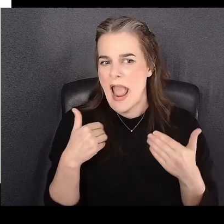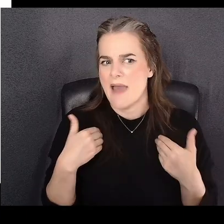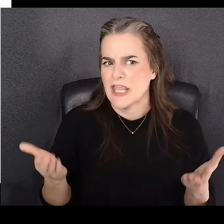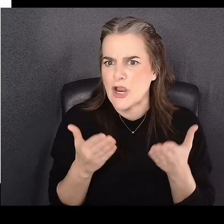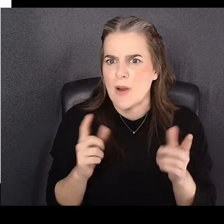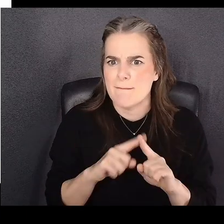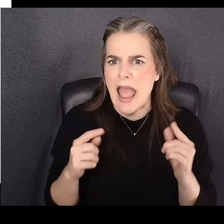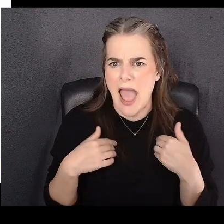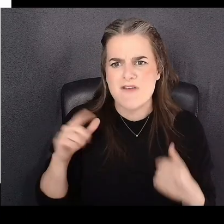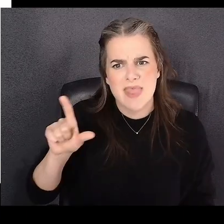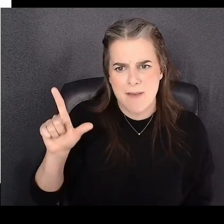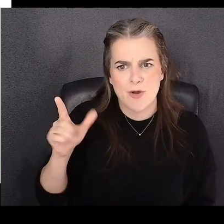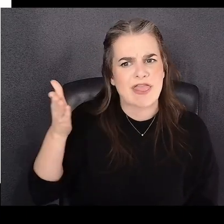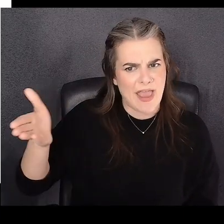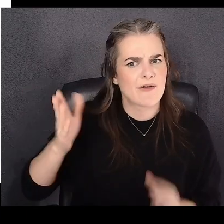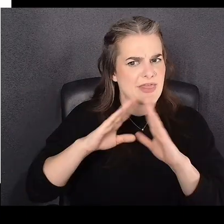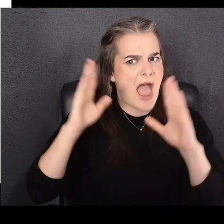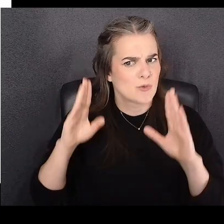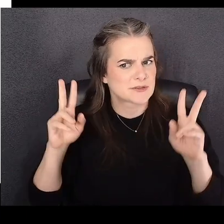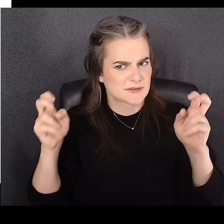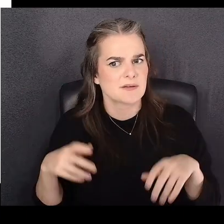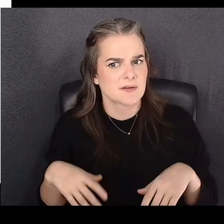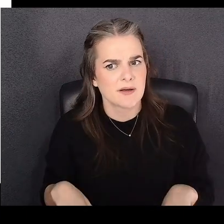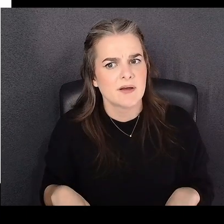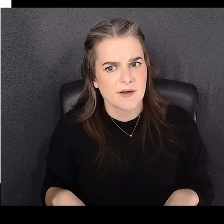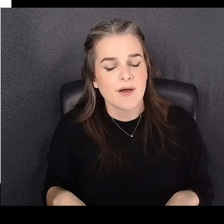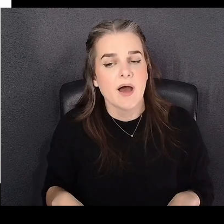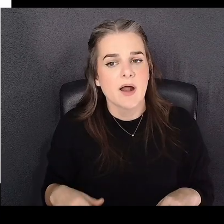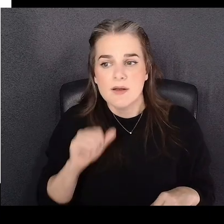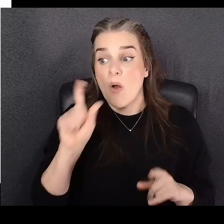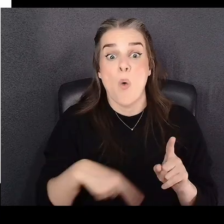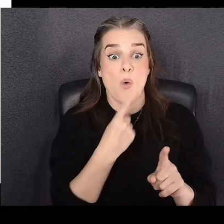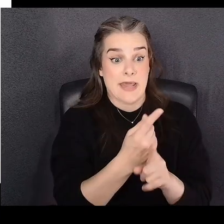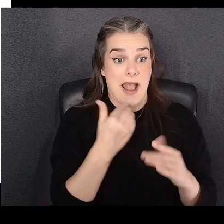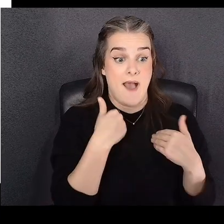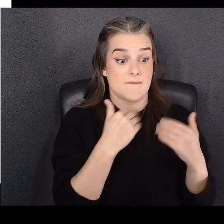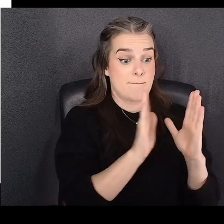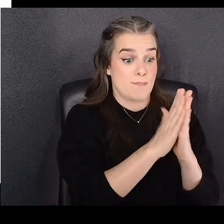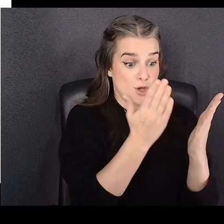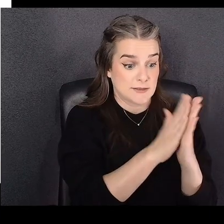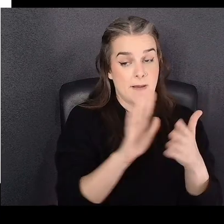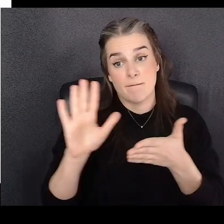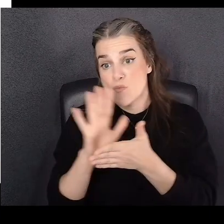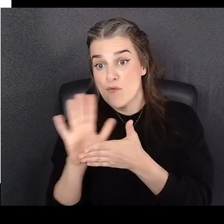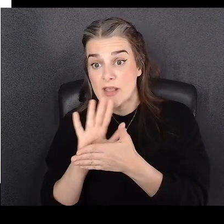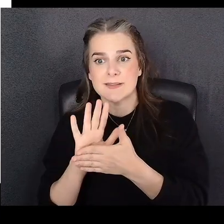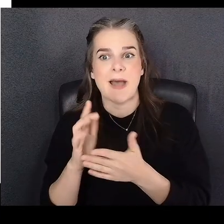which not only has books and movies, but also large printed books, which has been really popular.